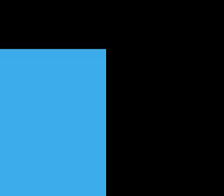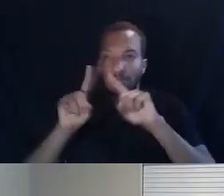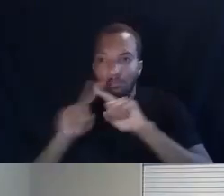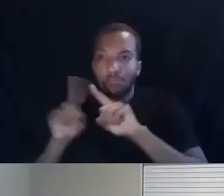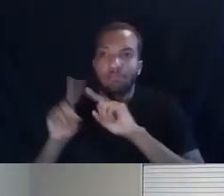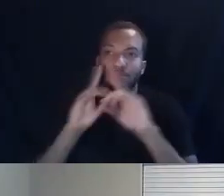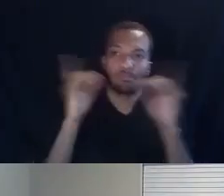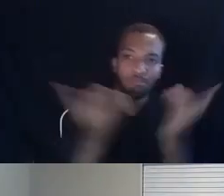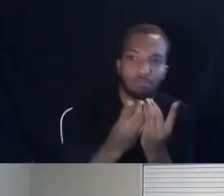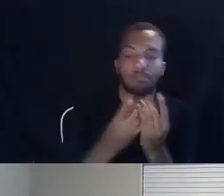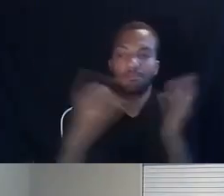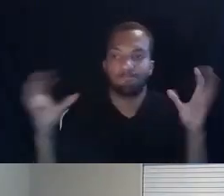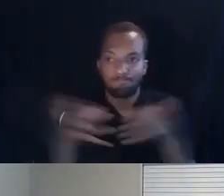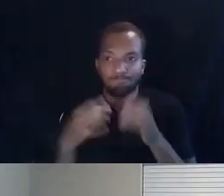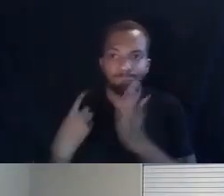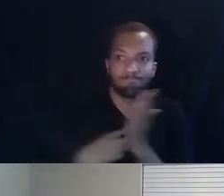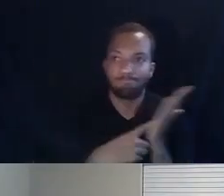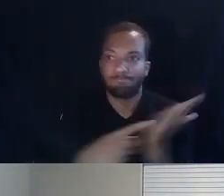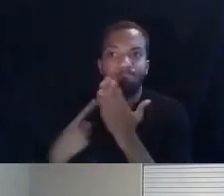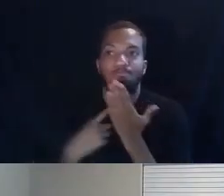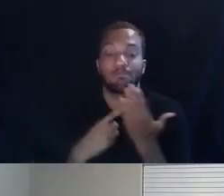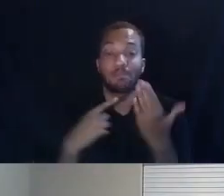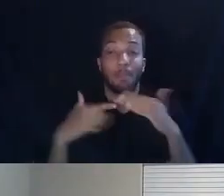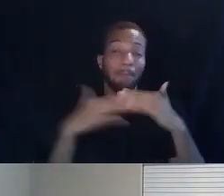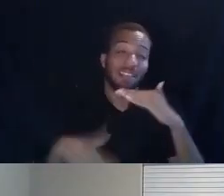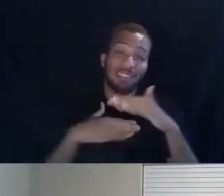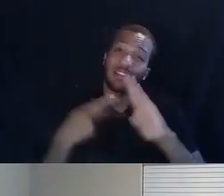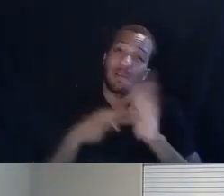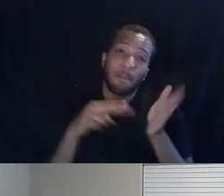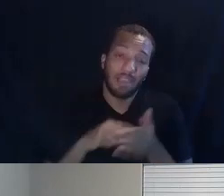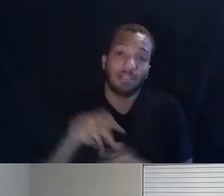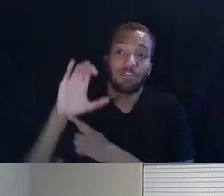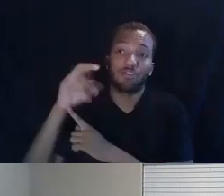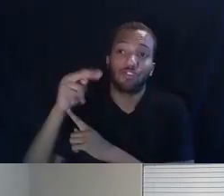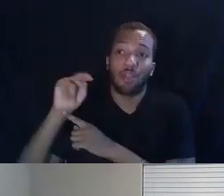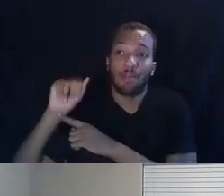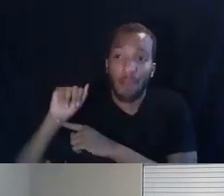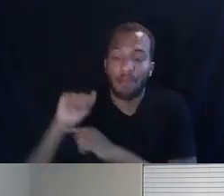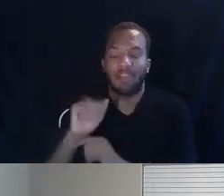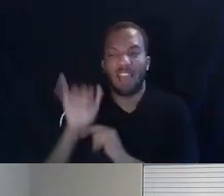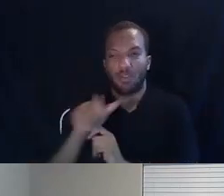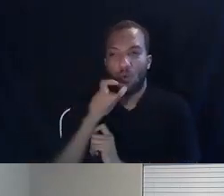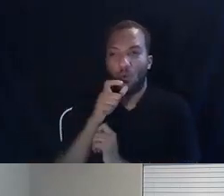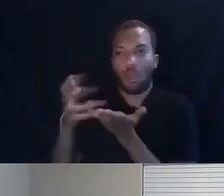So this basically means that CHNAs or the data collection is collaborative.